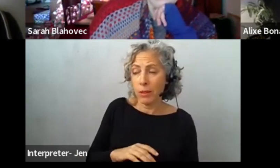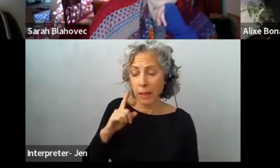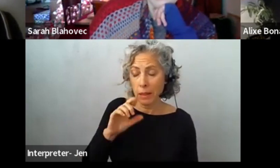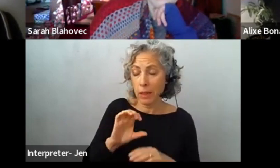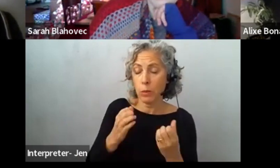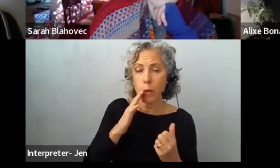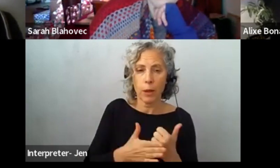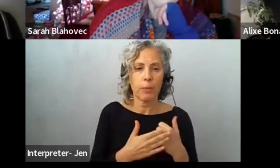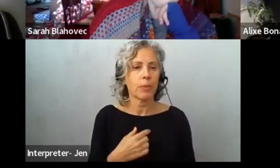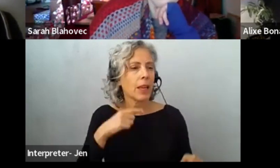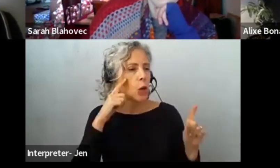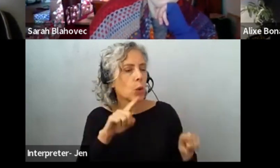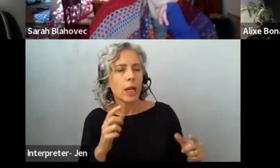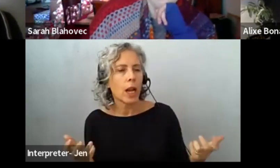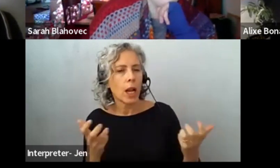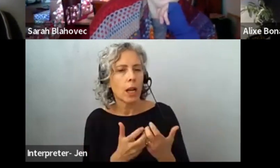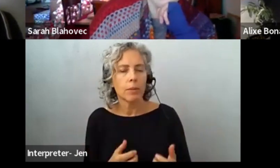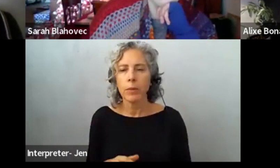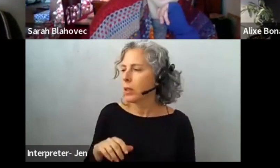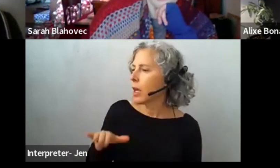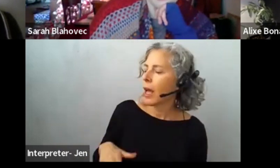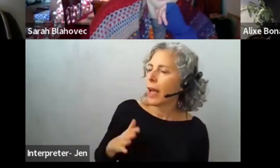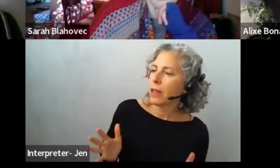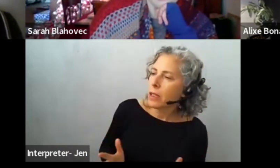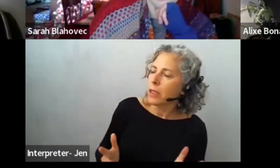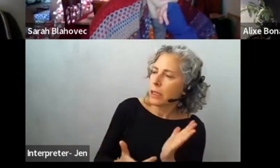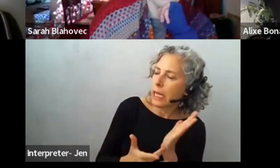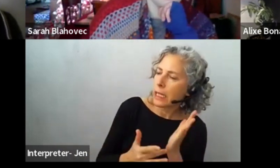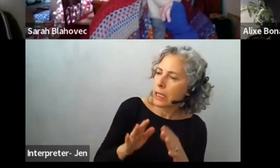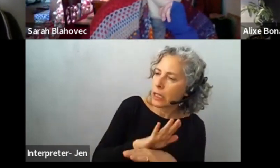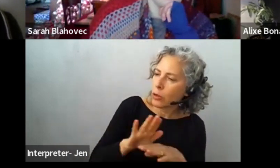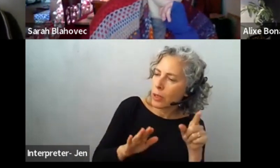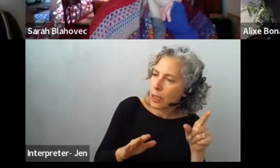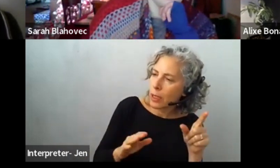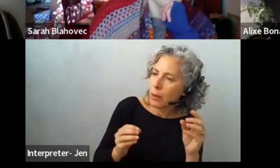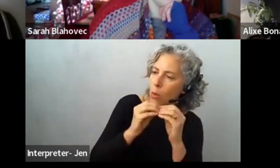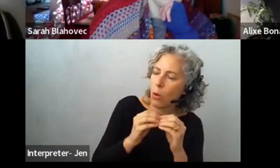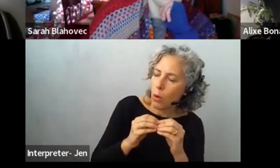Finn Gardiner: I agree hybrid but and, Nicole LeBlanc: you know, push tech industry, you know, make your more platforms accessible,